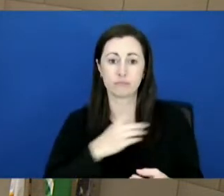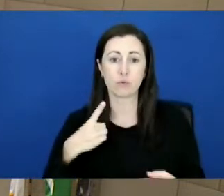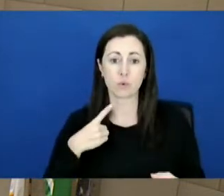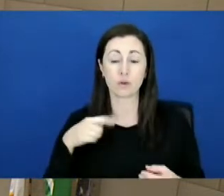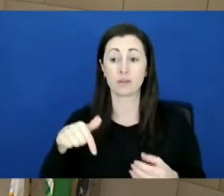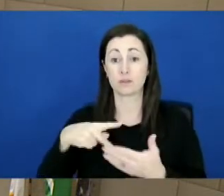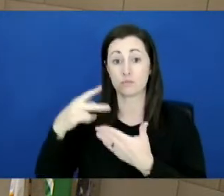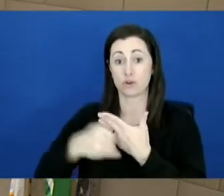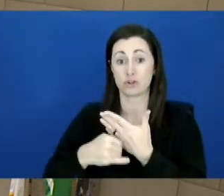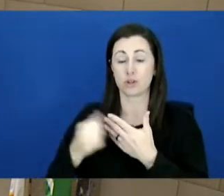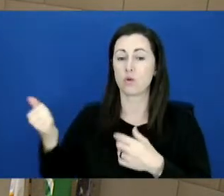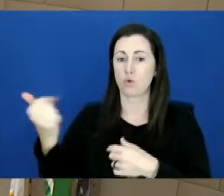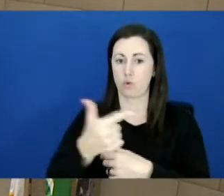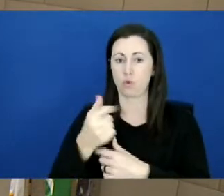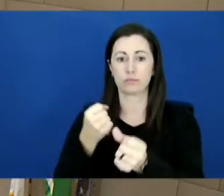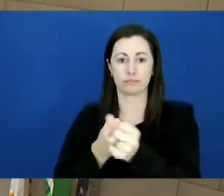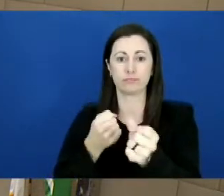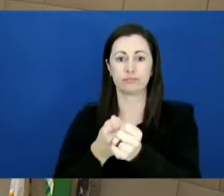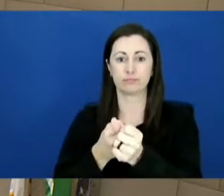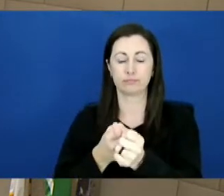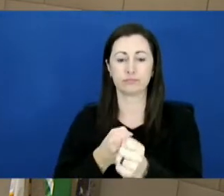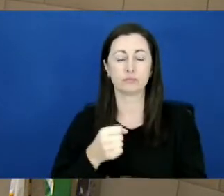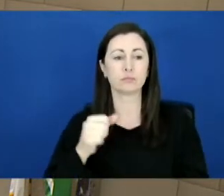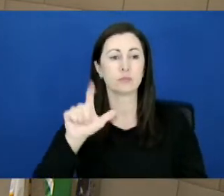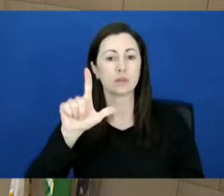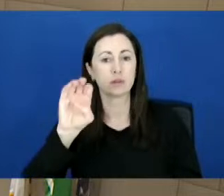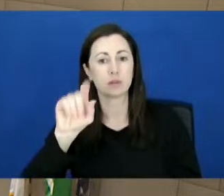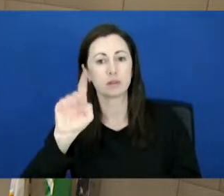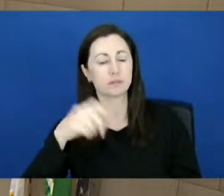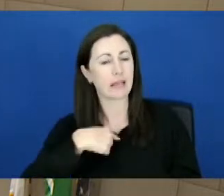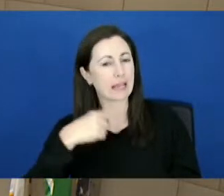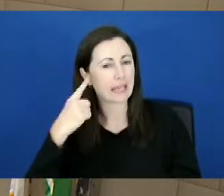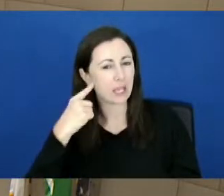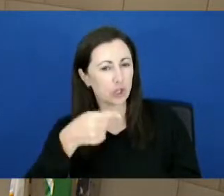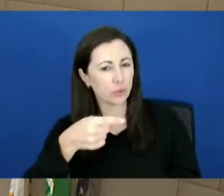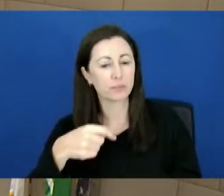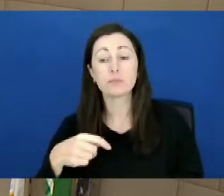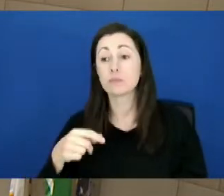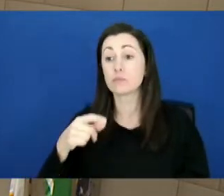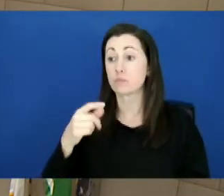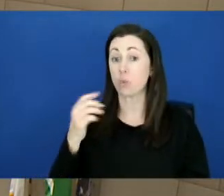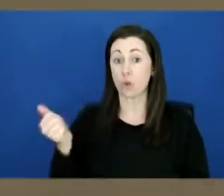THANK YOU, MR. CHAIRMAN.